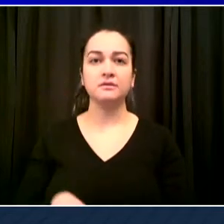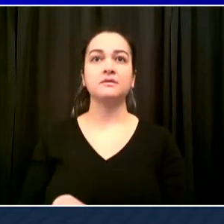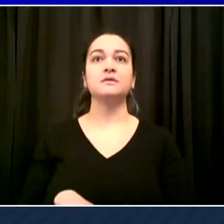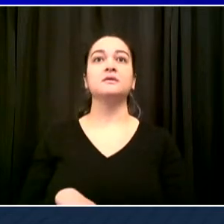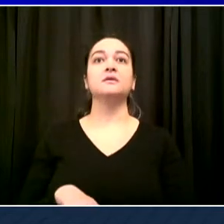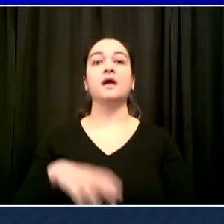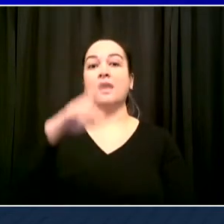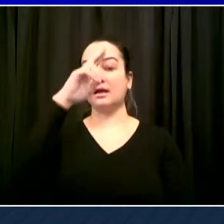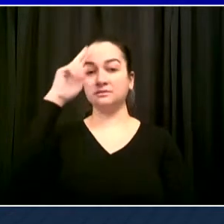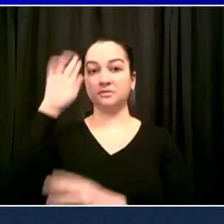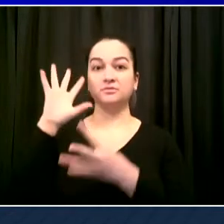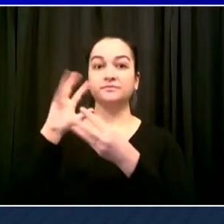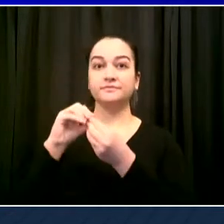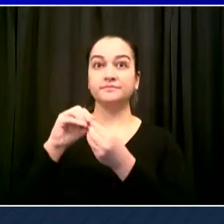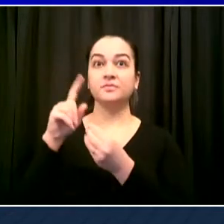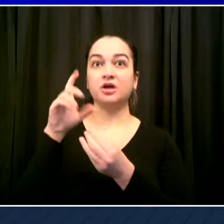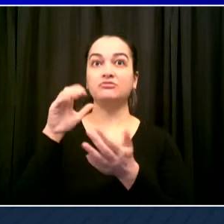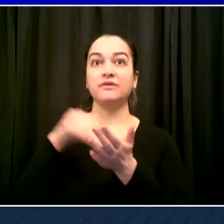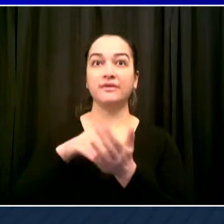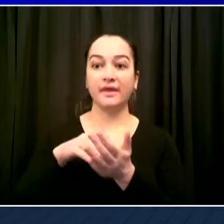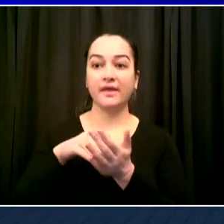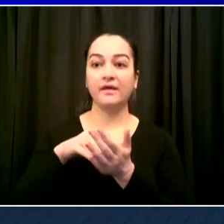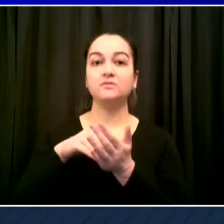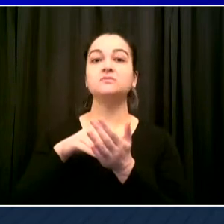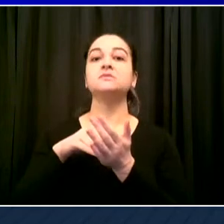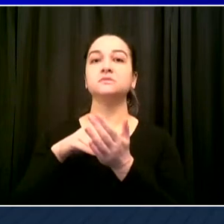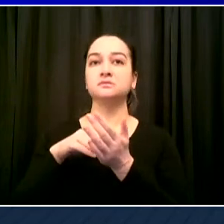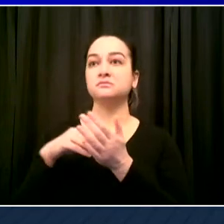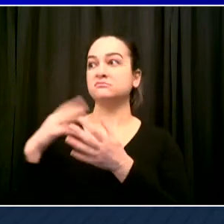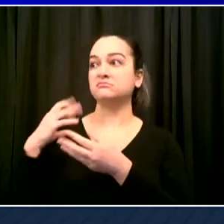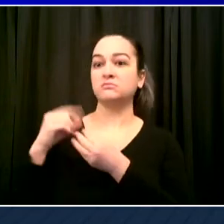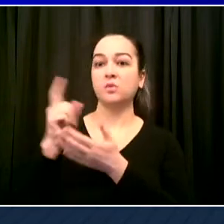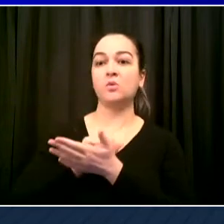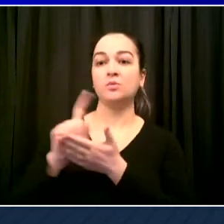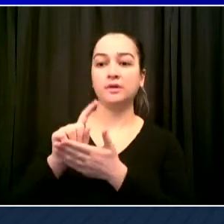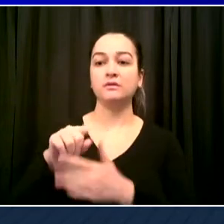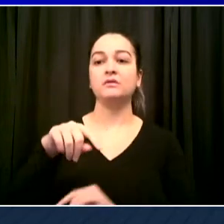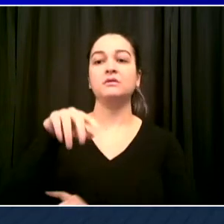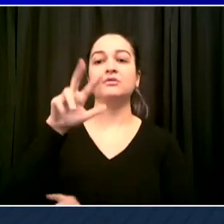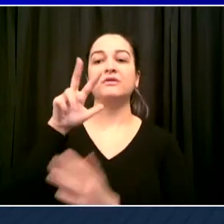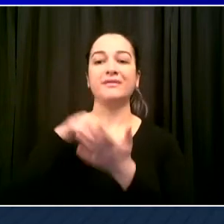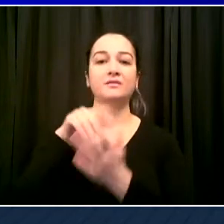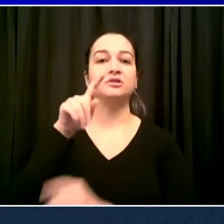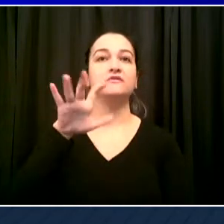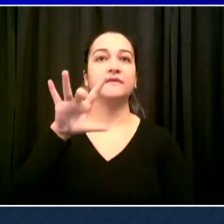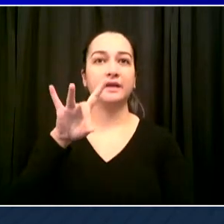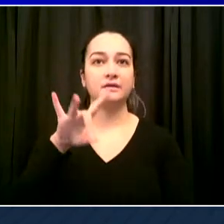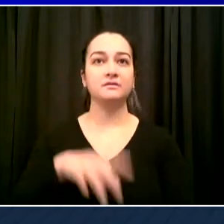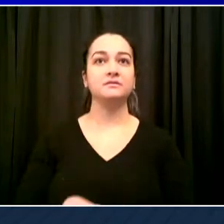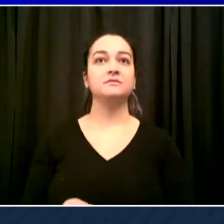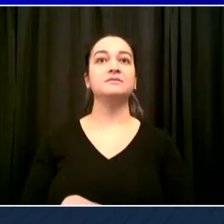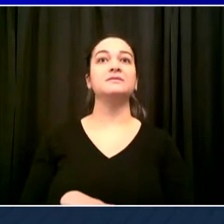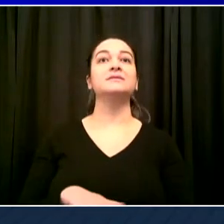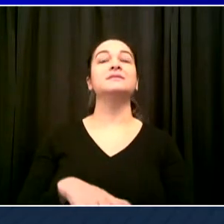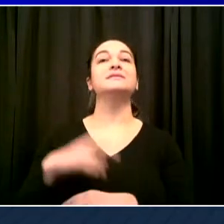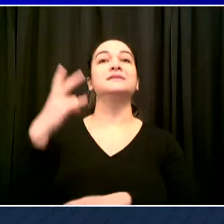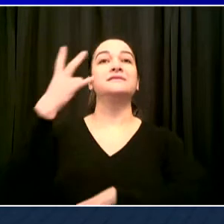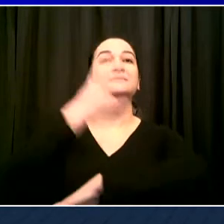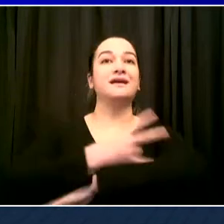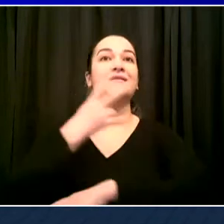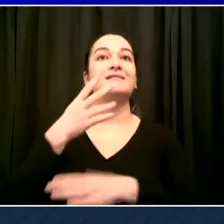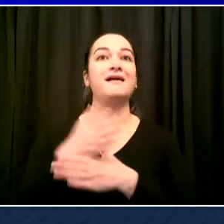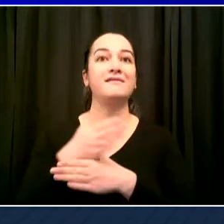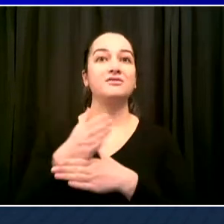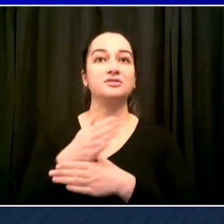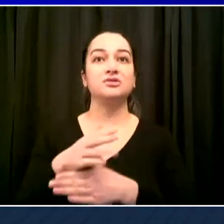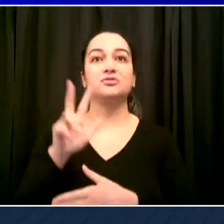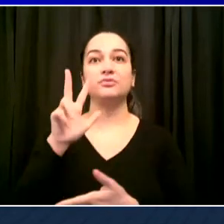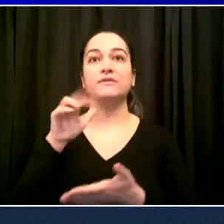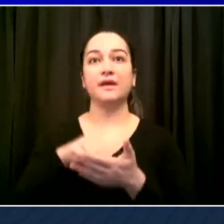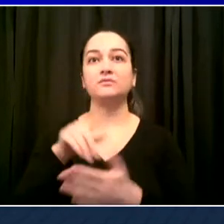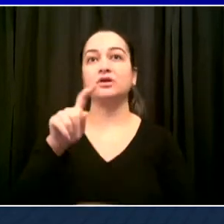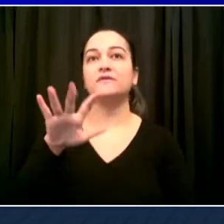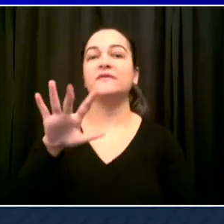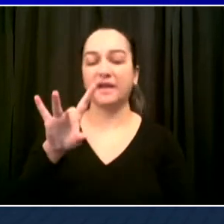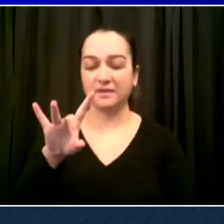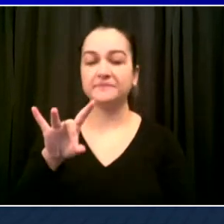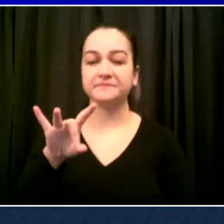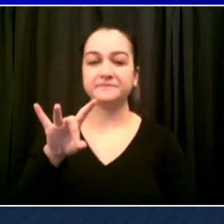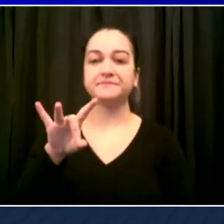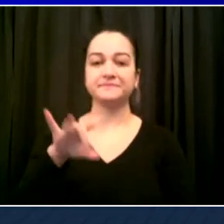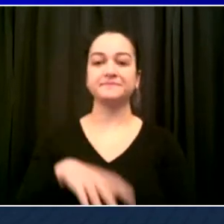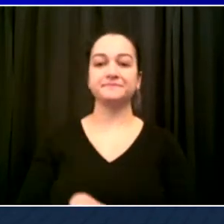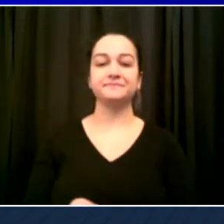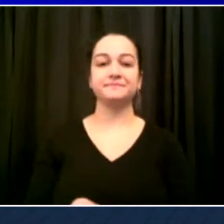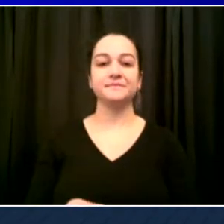CONFIRM